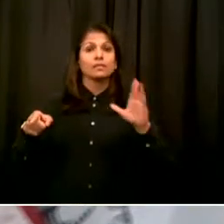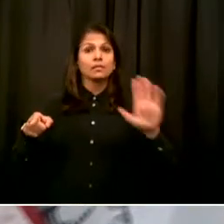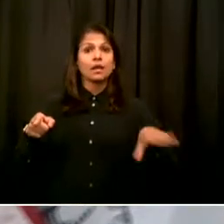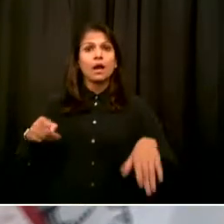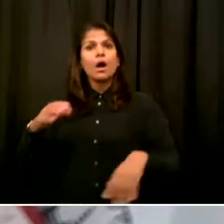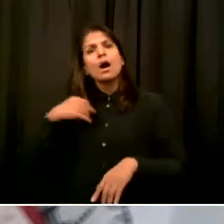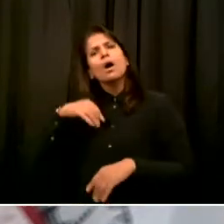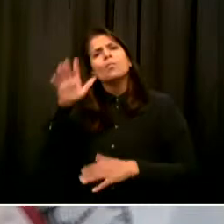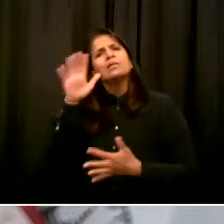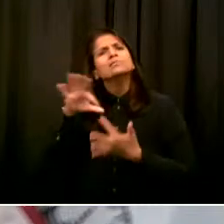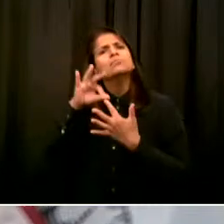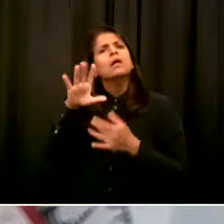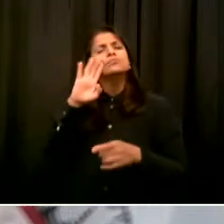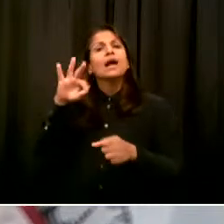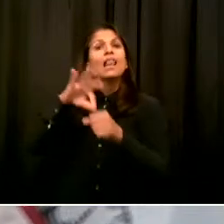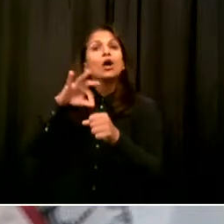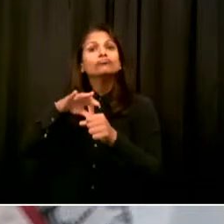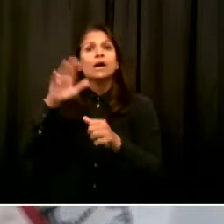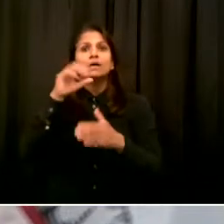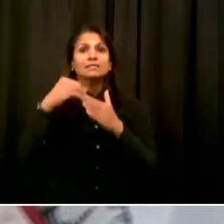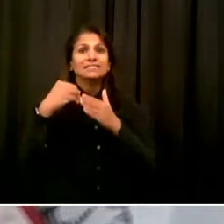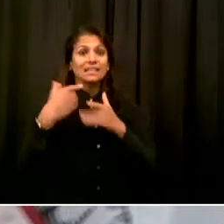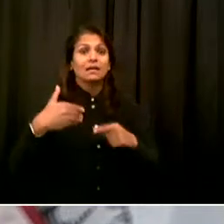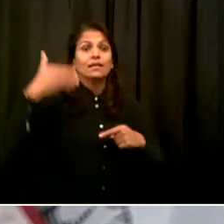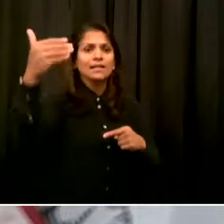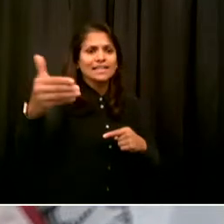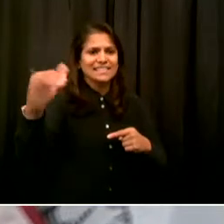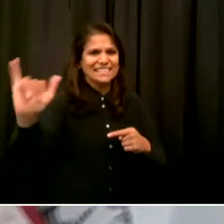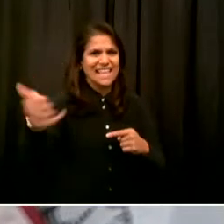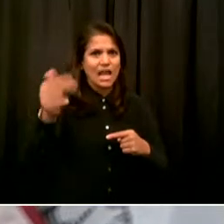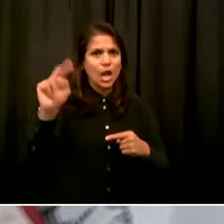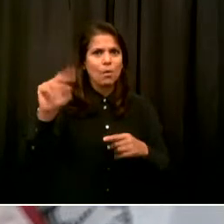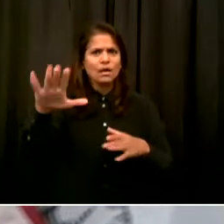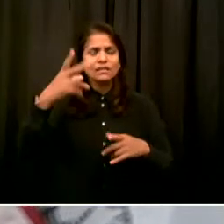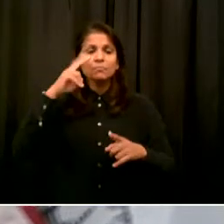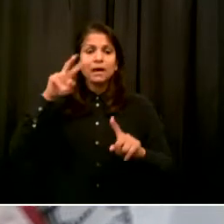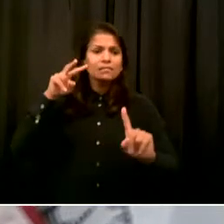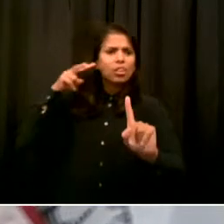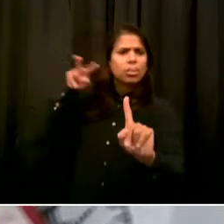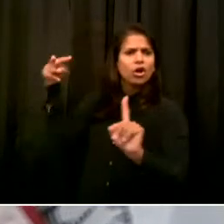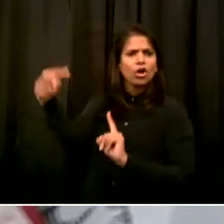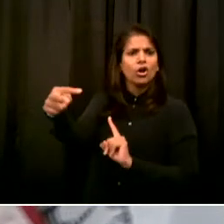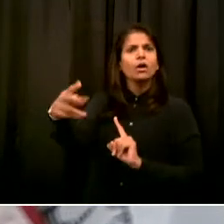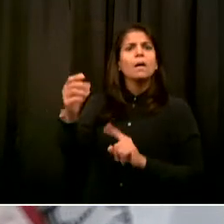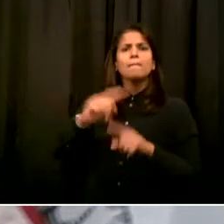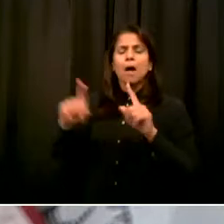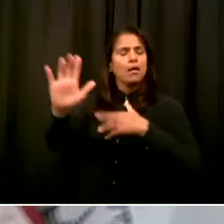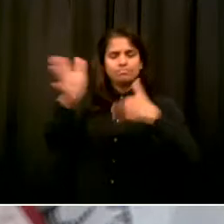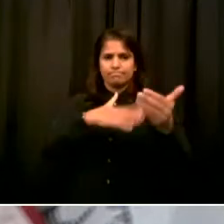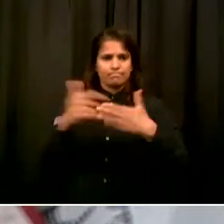THERE IS A LOT TO PLAY OUT AND THERE COULD BE ONE AND POSSIBLY